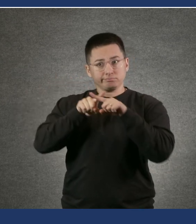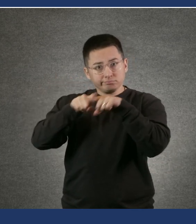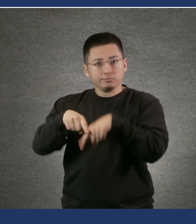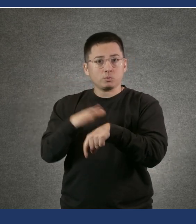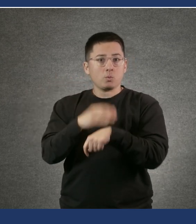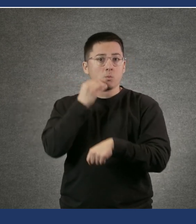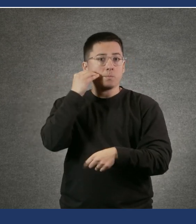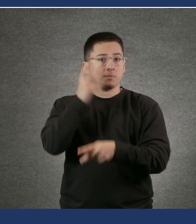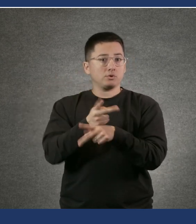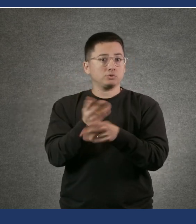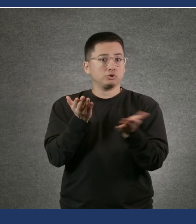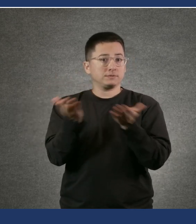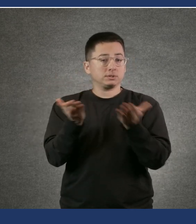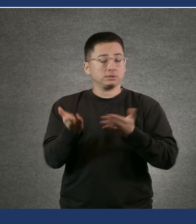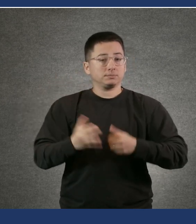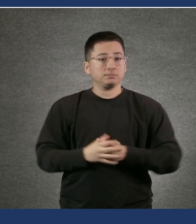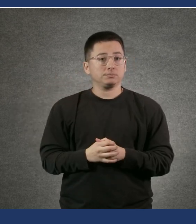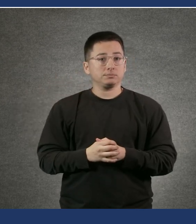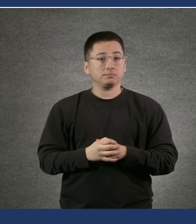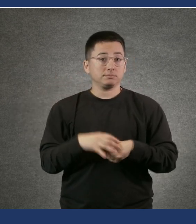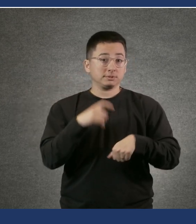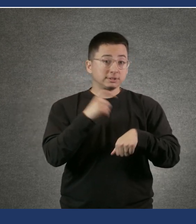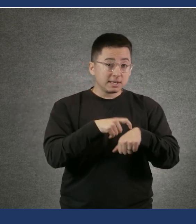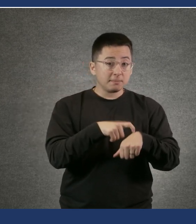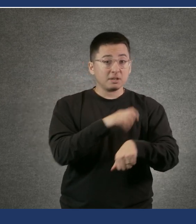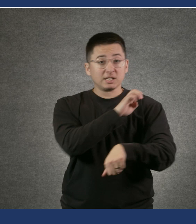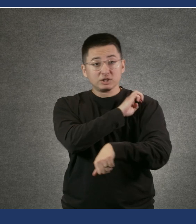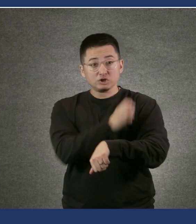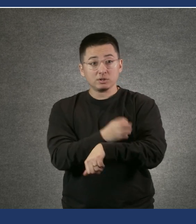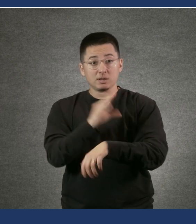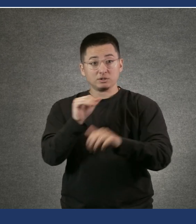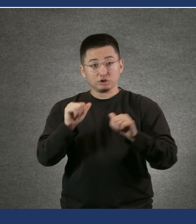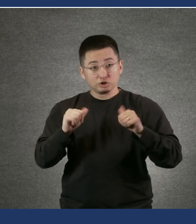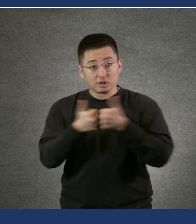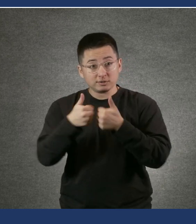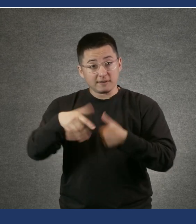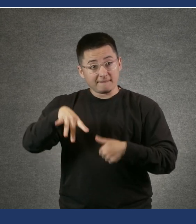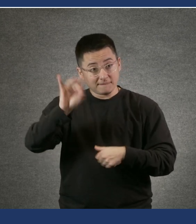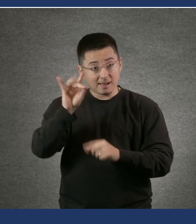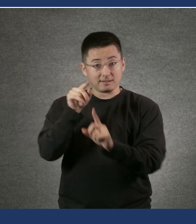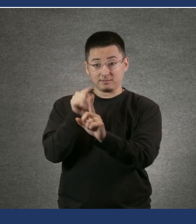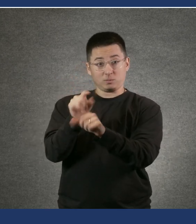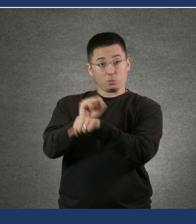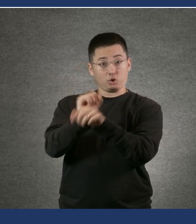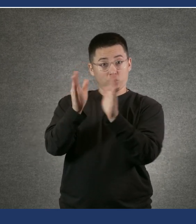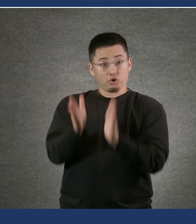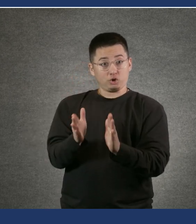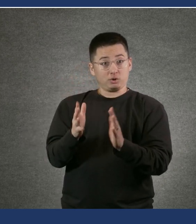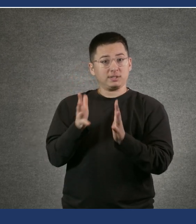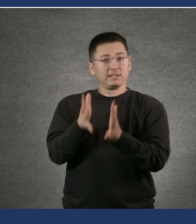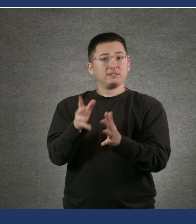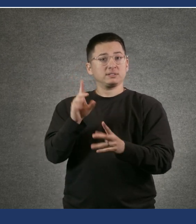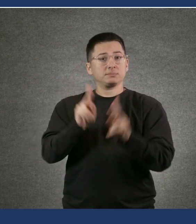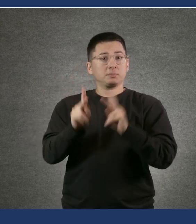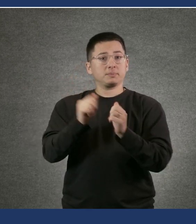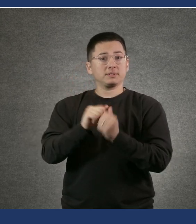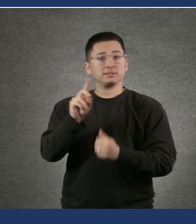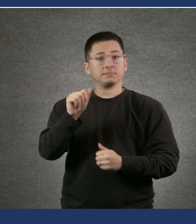rely on home care services. The time, energy, and difficulty of finding workers